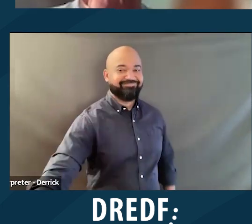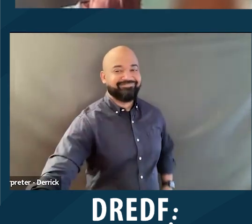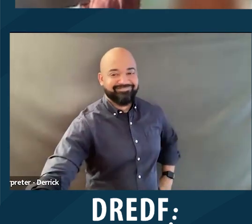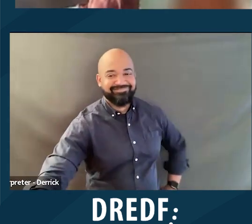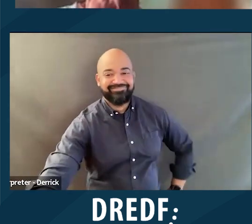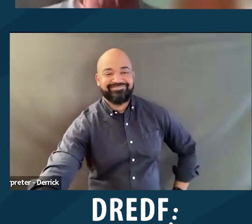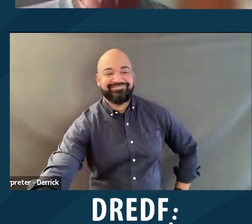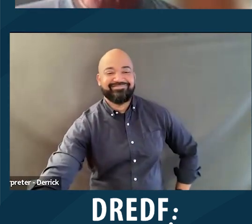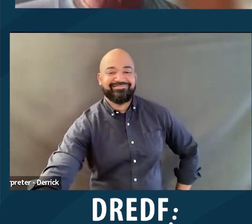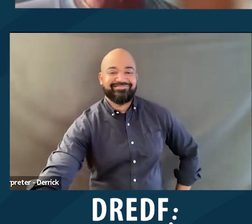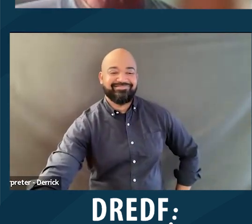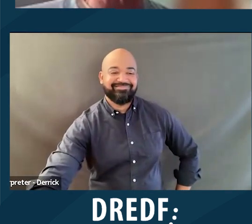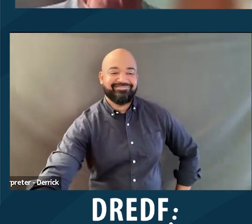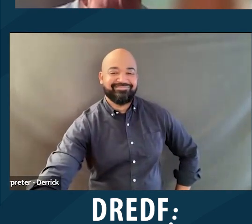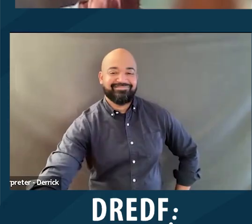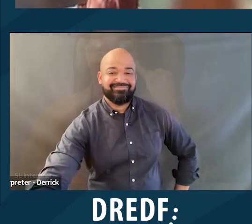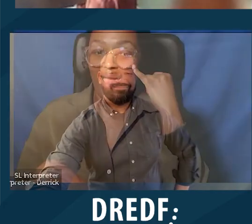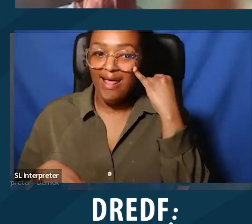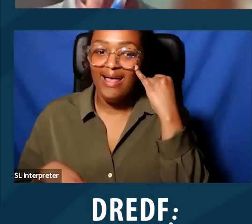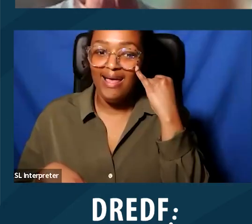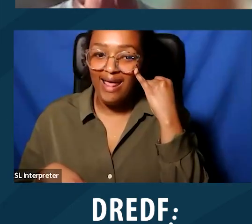just reach out to DREDF, I should have just read that one and move on.